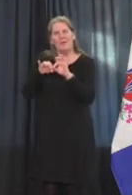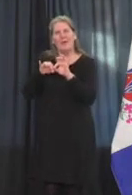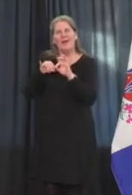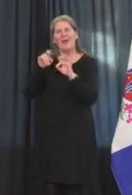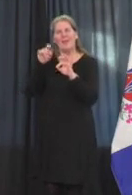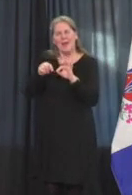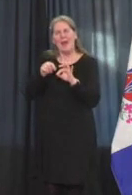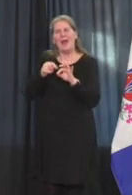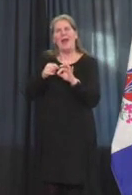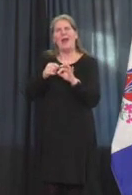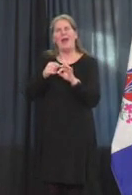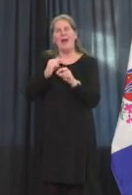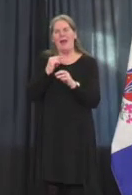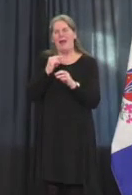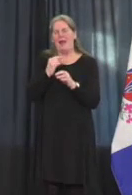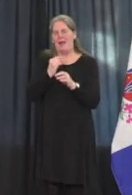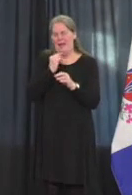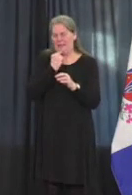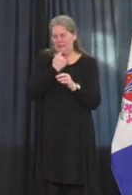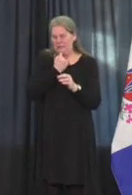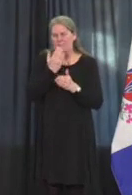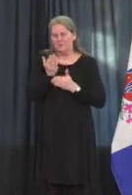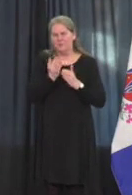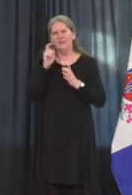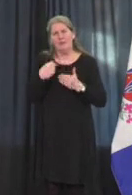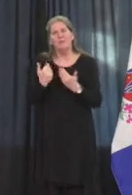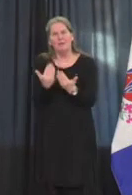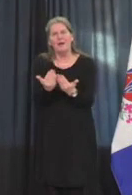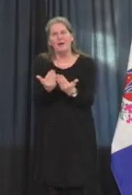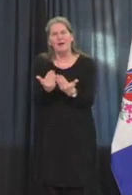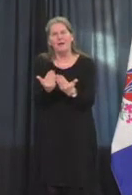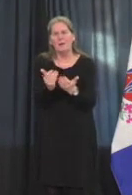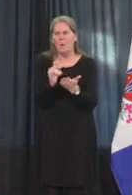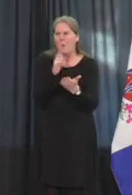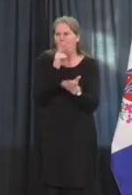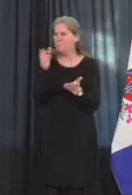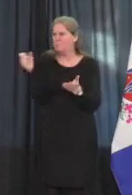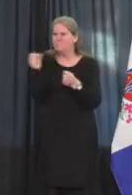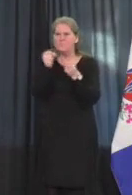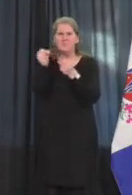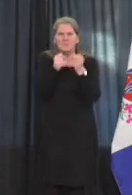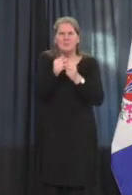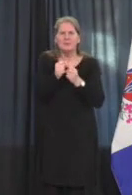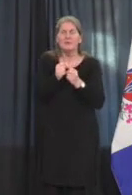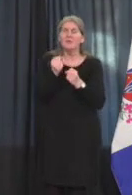S ARE PROVIDED. WHAT WE'RE SEEING IS THAT WE